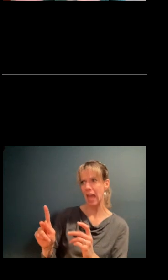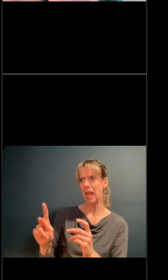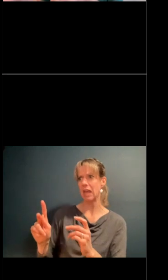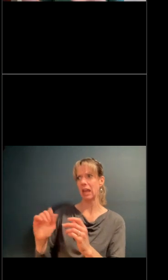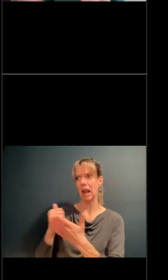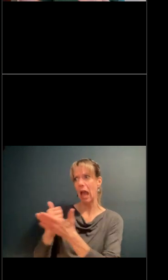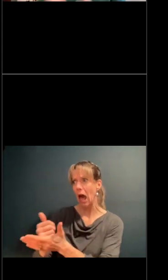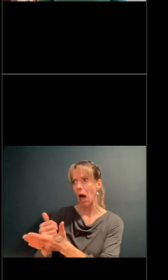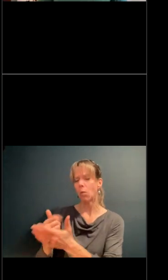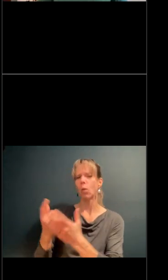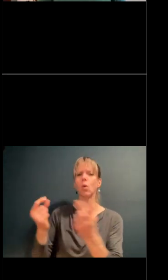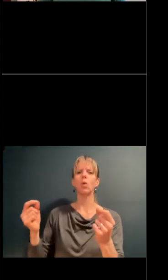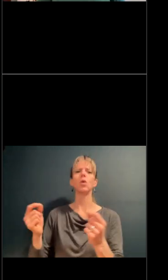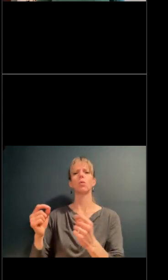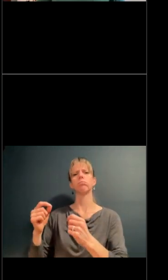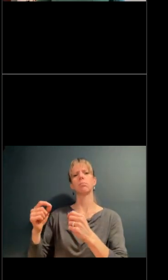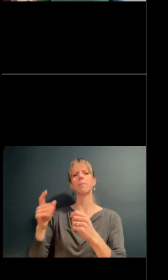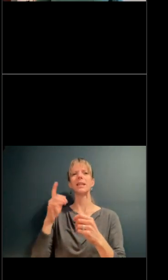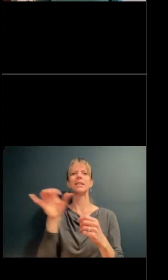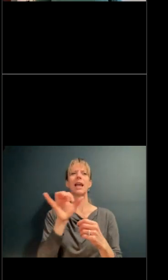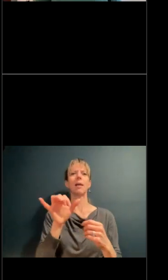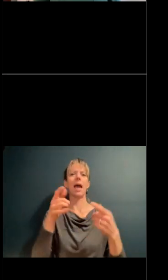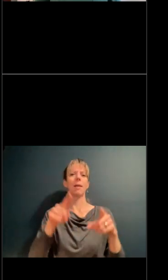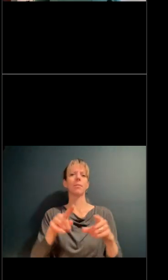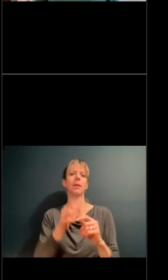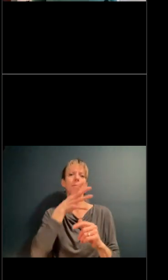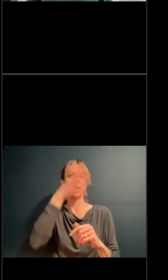as they did to this parent of a teenager with developmental disabilities,